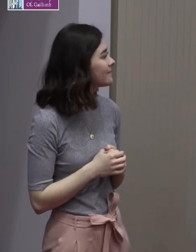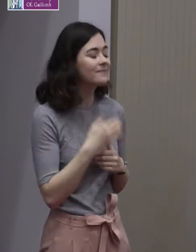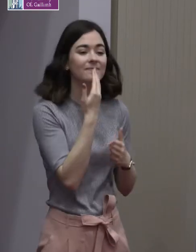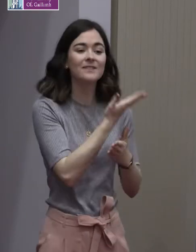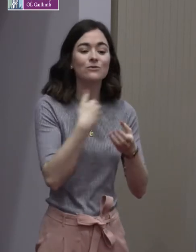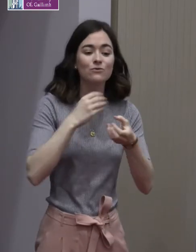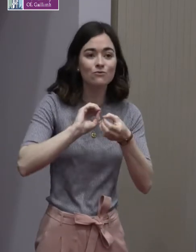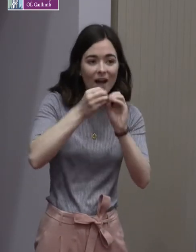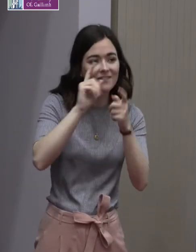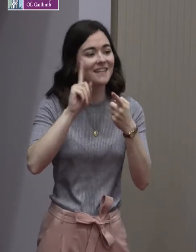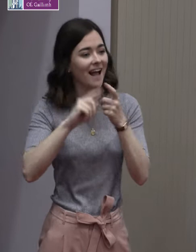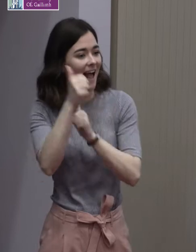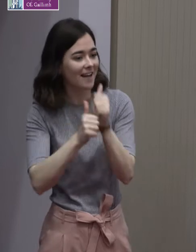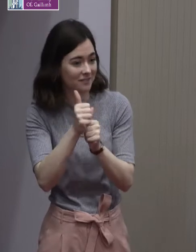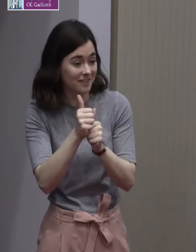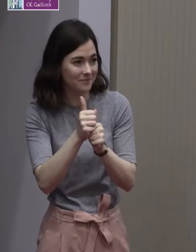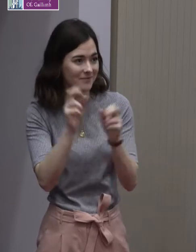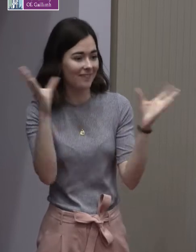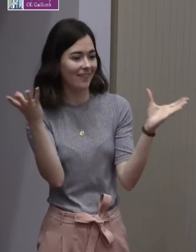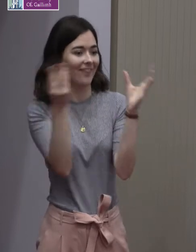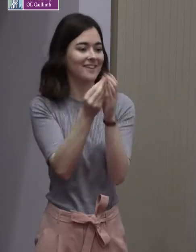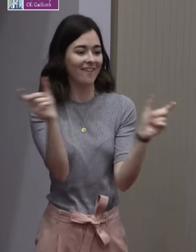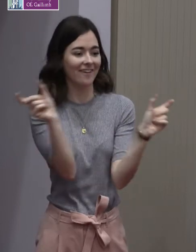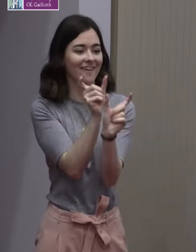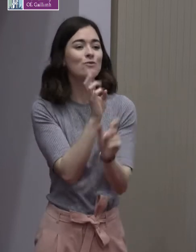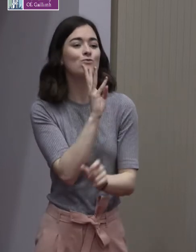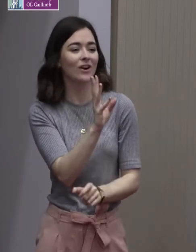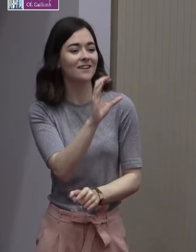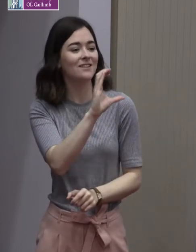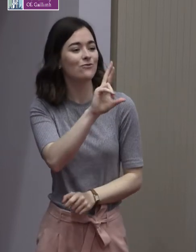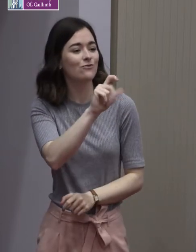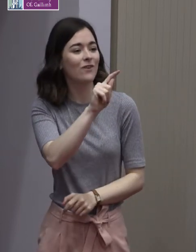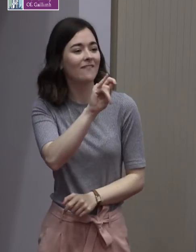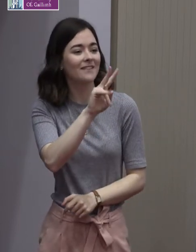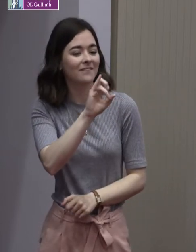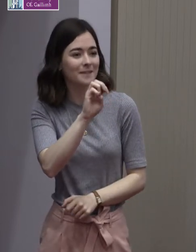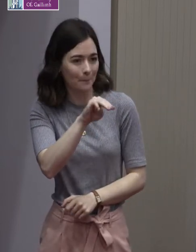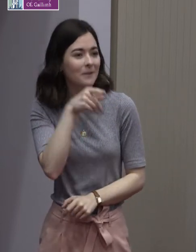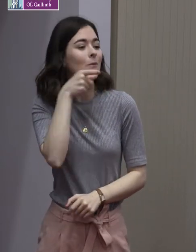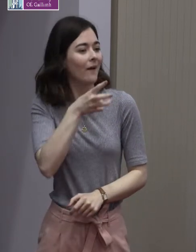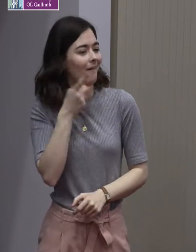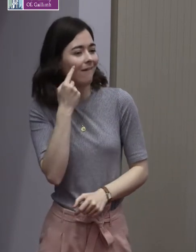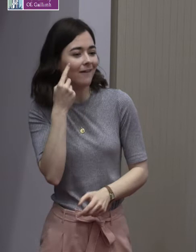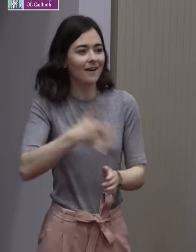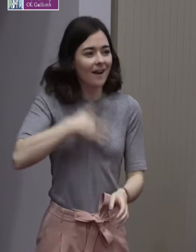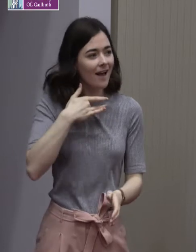Crafting and activism as a way of looking at life, voicing the opinions, something that